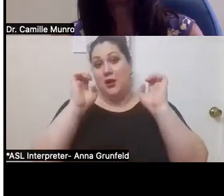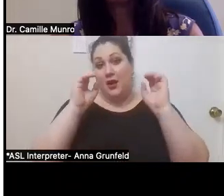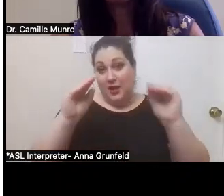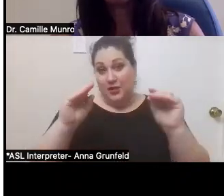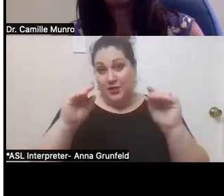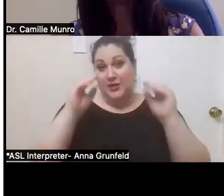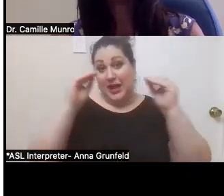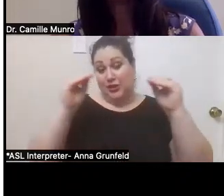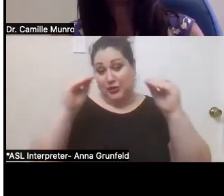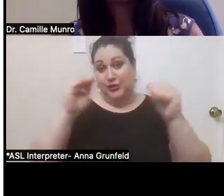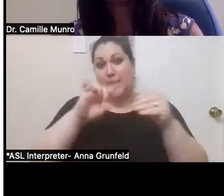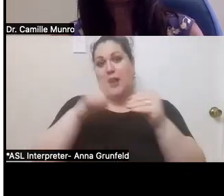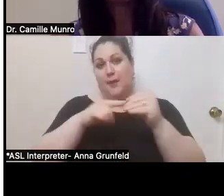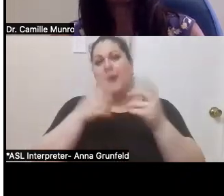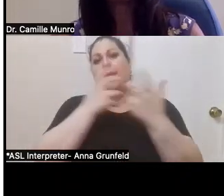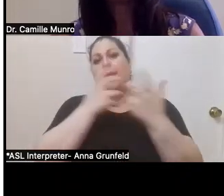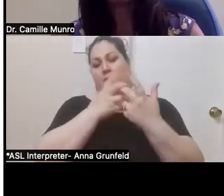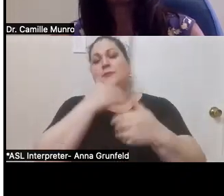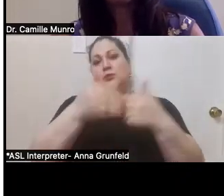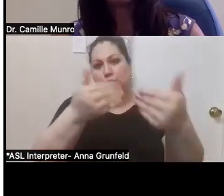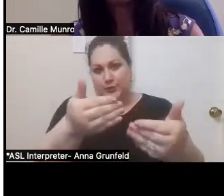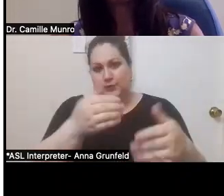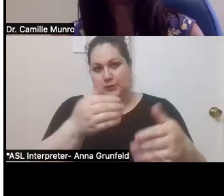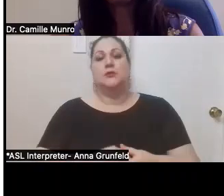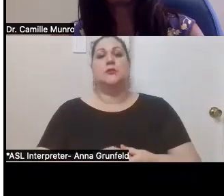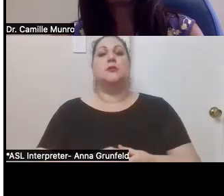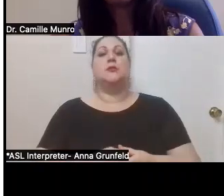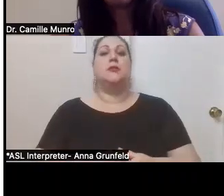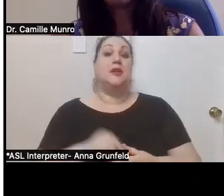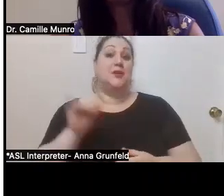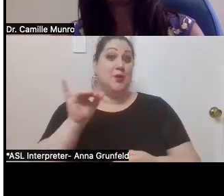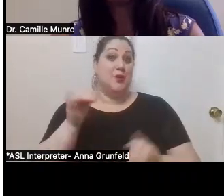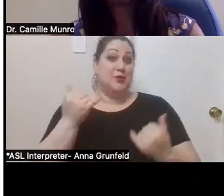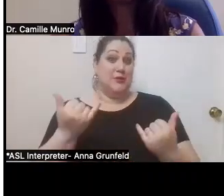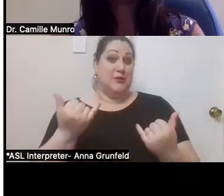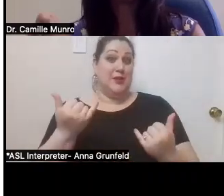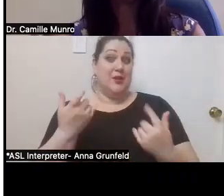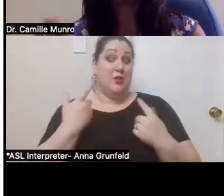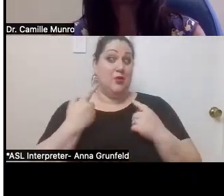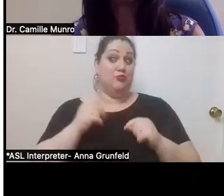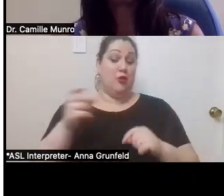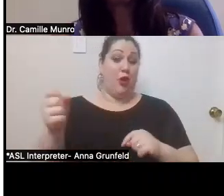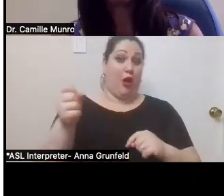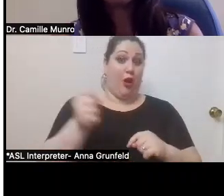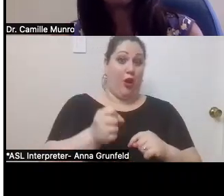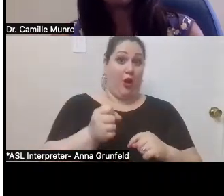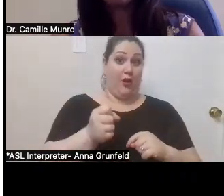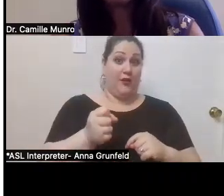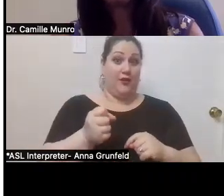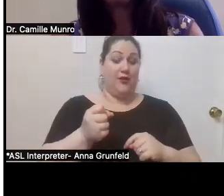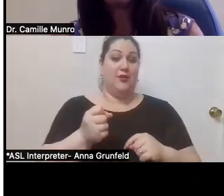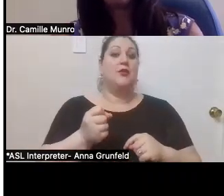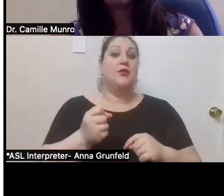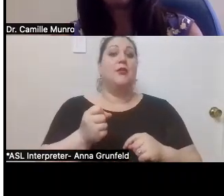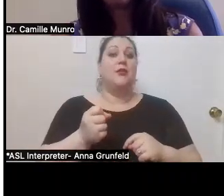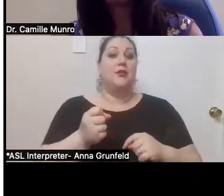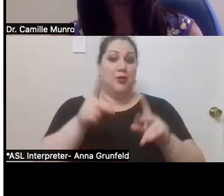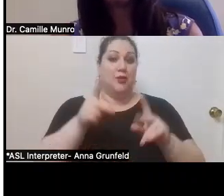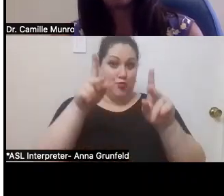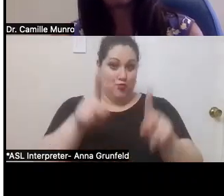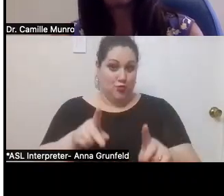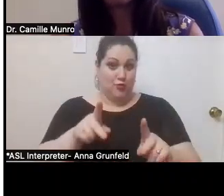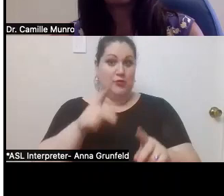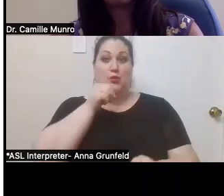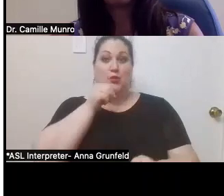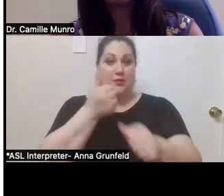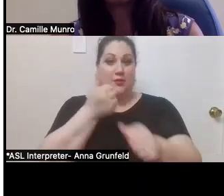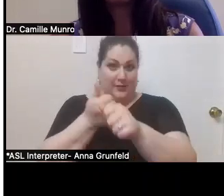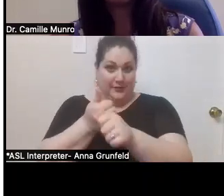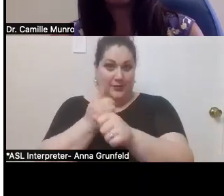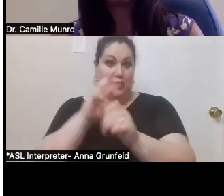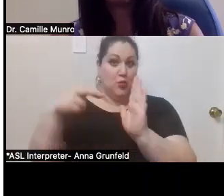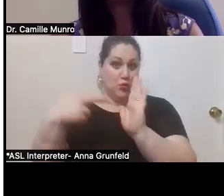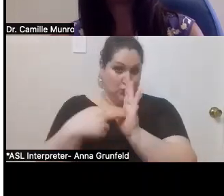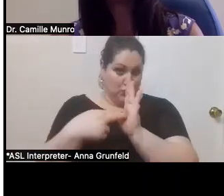And we're in the midst of hiring a person, the key person who can help with the accommodations